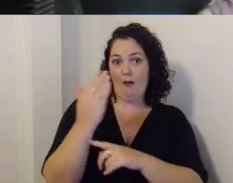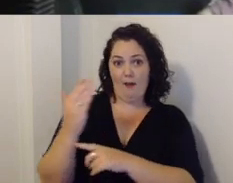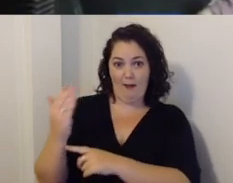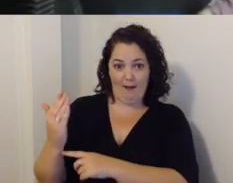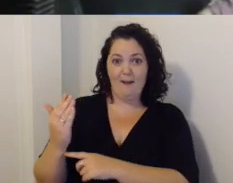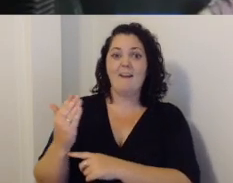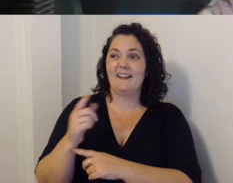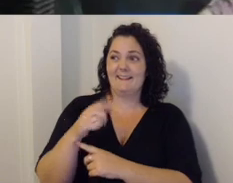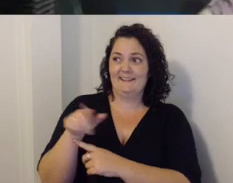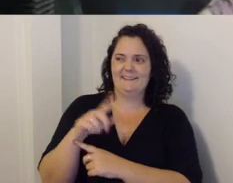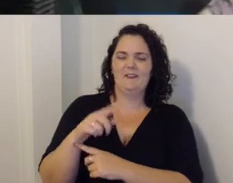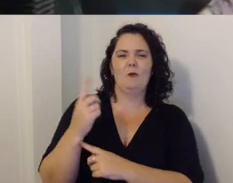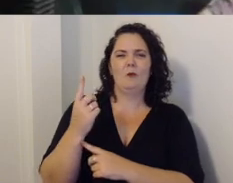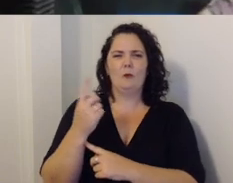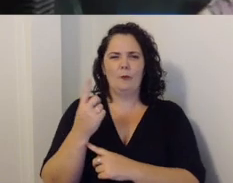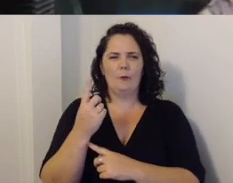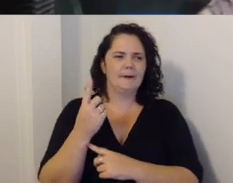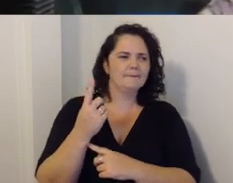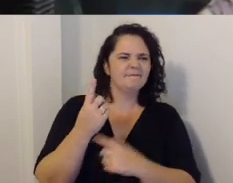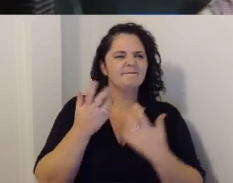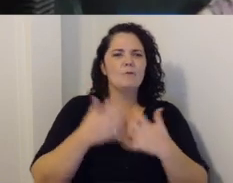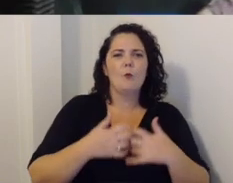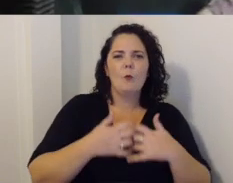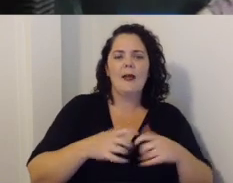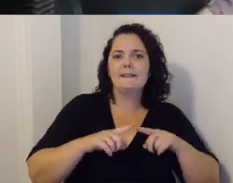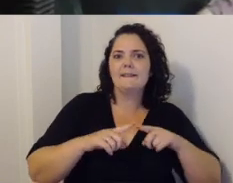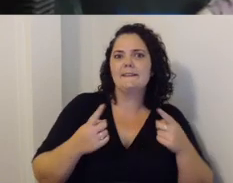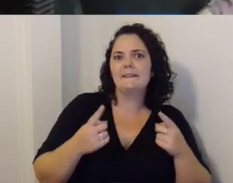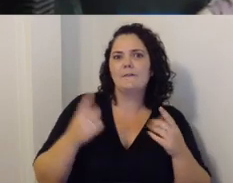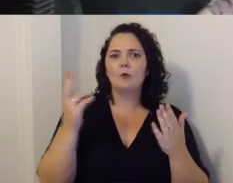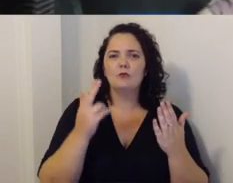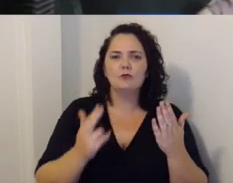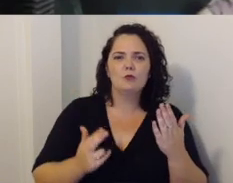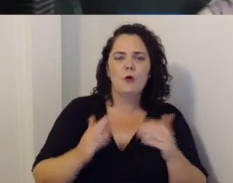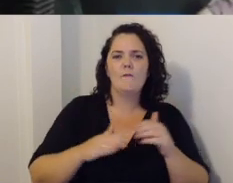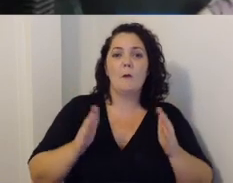drawing the body and different ways of organizing and working through drawing the body and by the